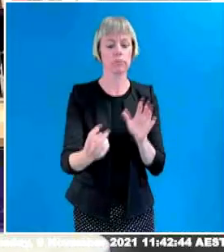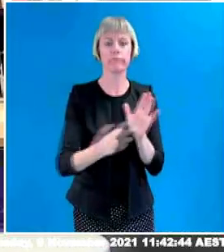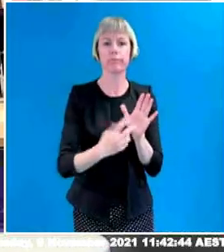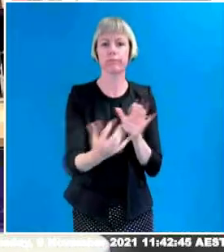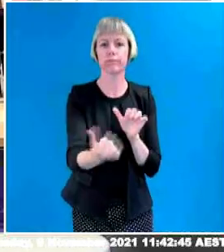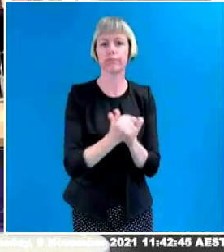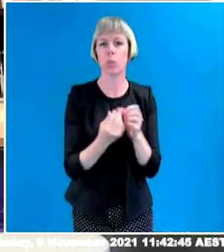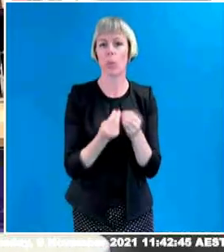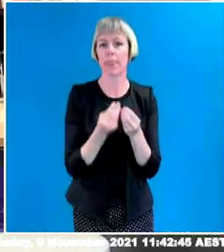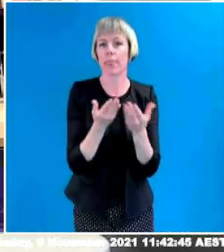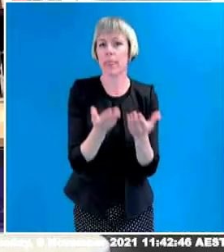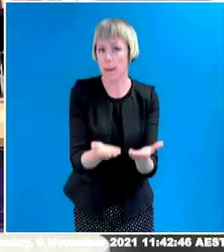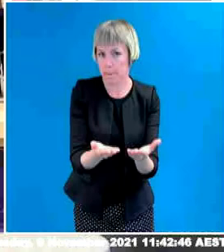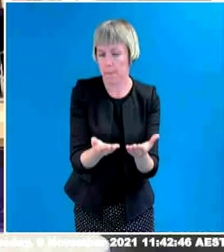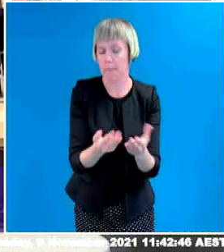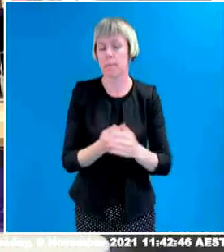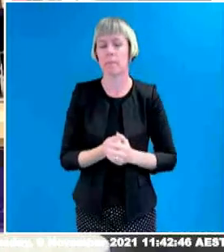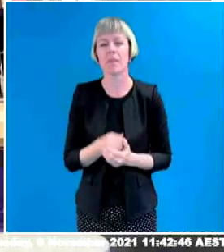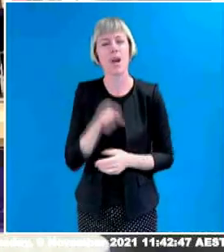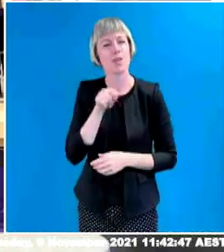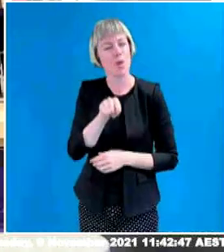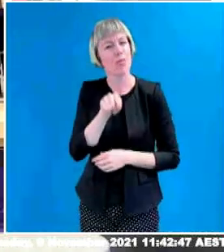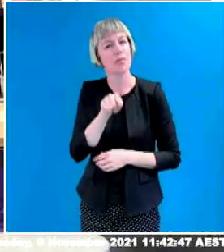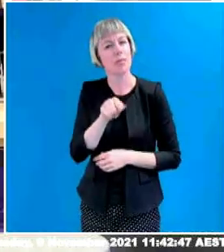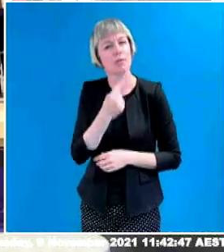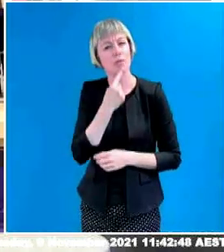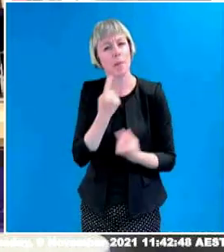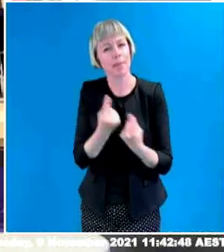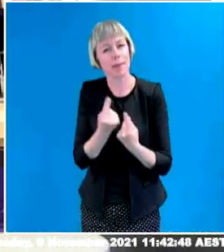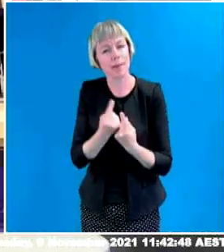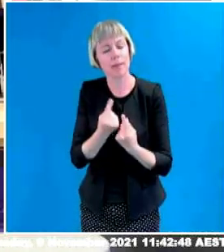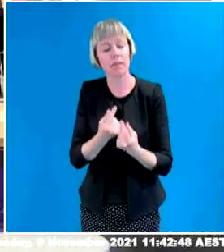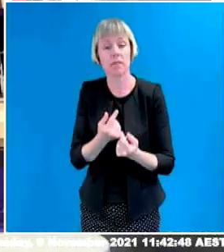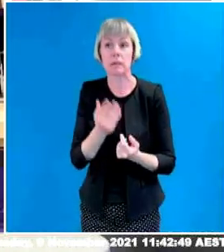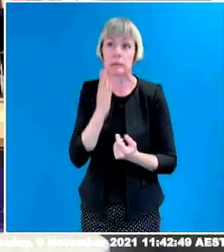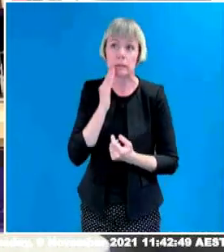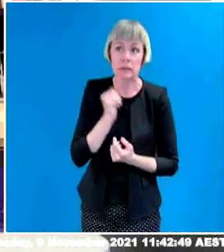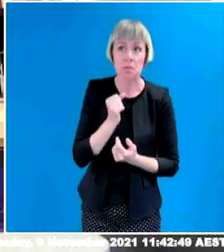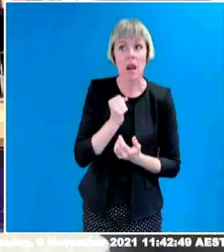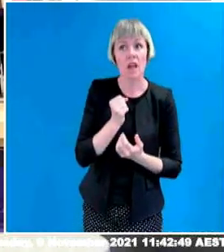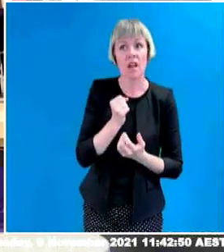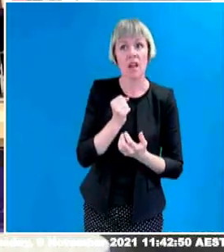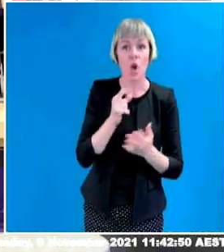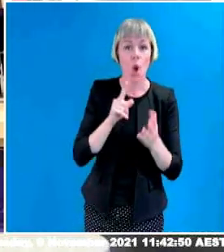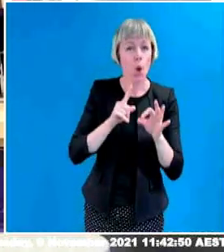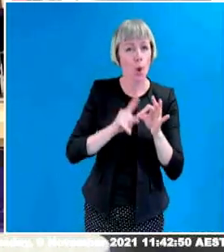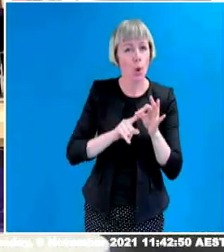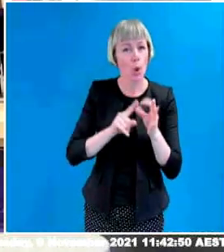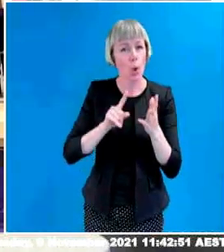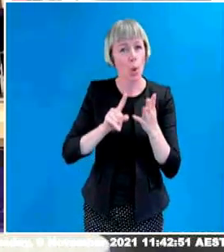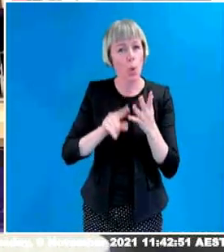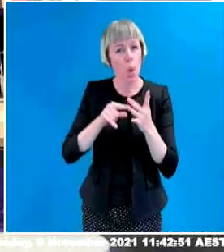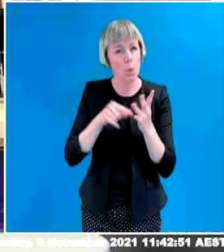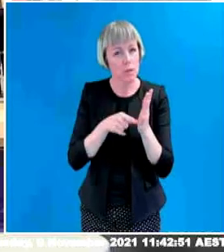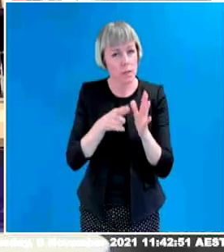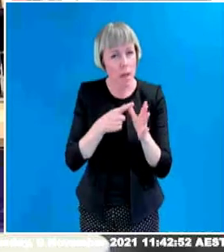So build in those types of aspects, whether you are talking about a quota or whether you are just looking at it more holistically and generally looking at